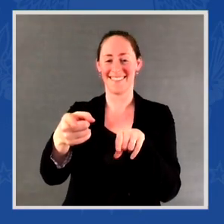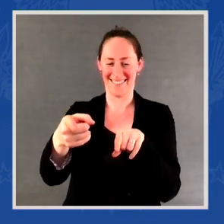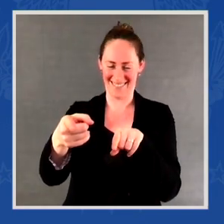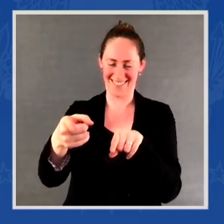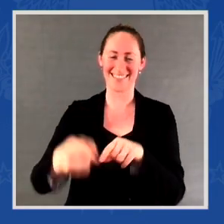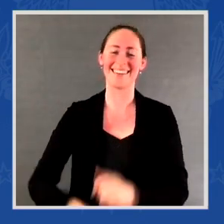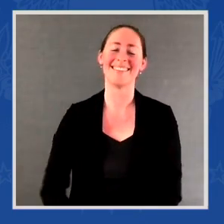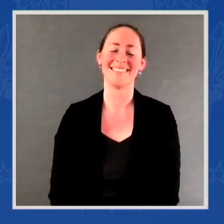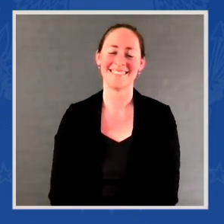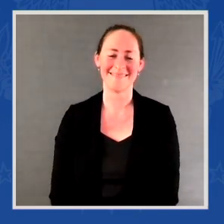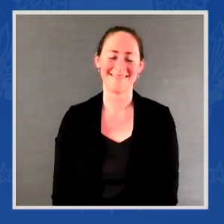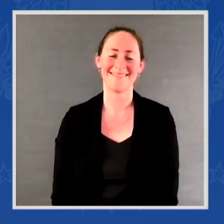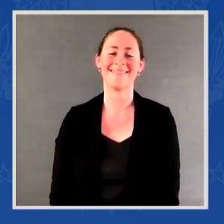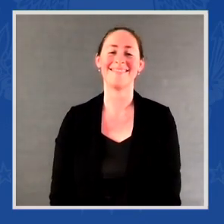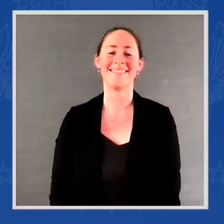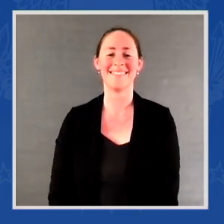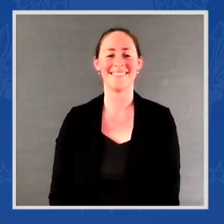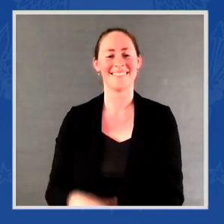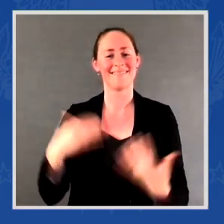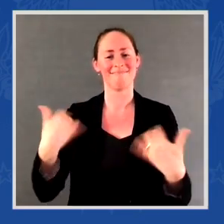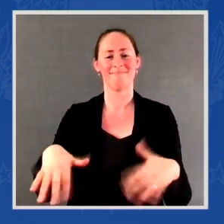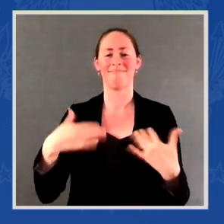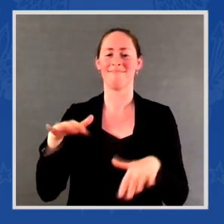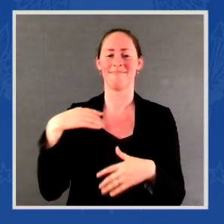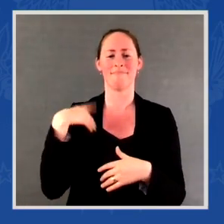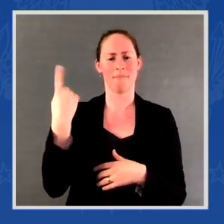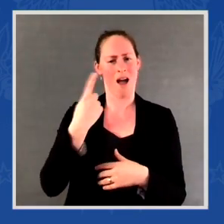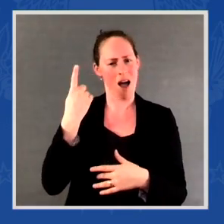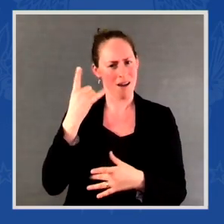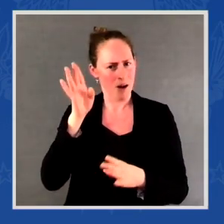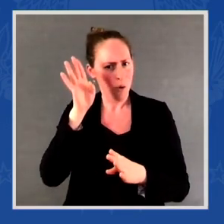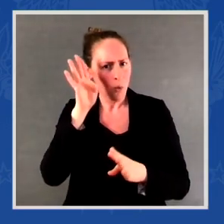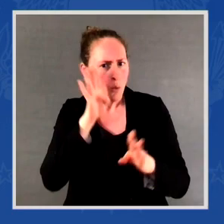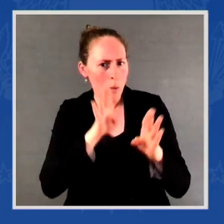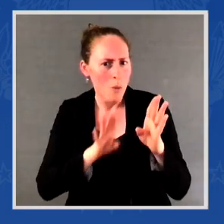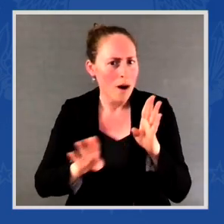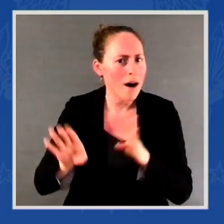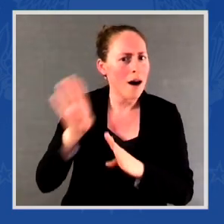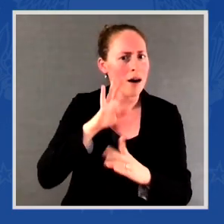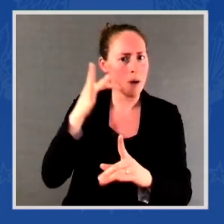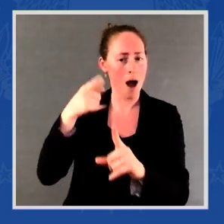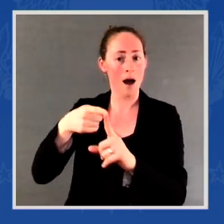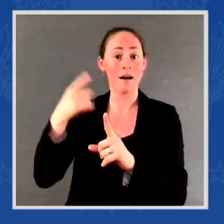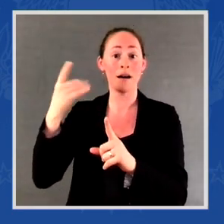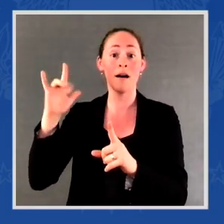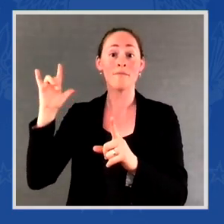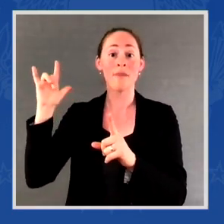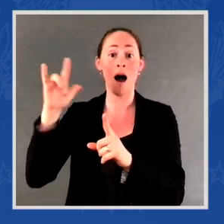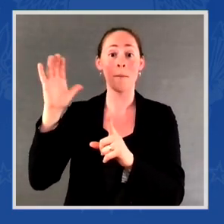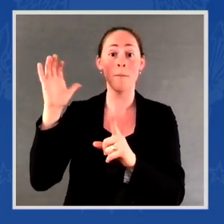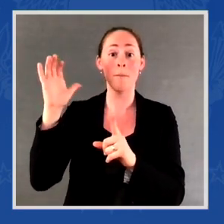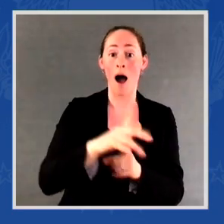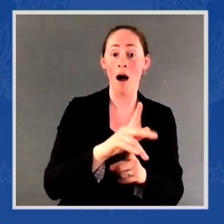I'm always worried when I come back to North Carolina and Michael is with me that the governor is going to take him back. But I need him.